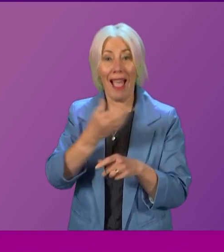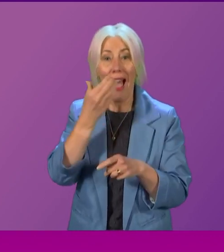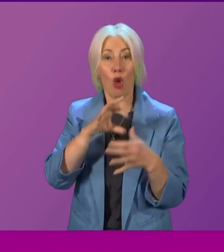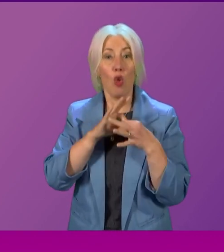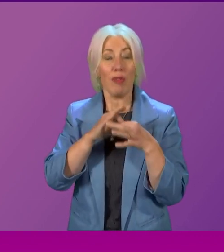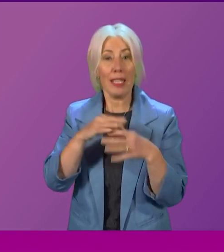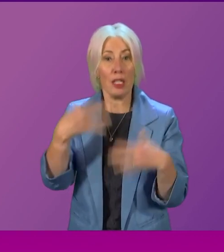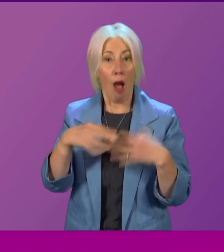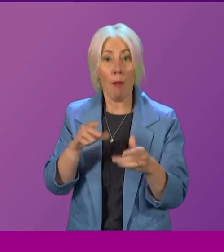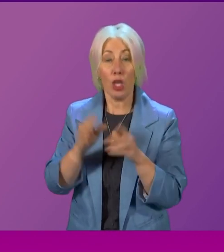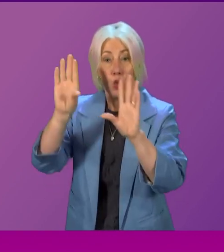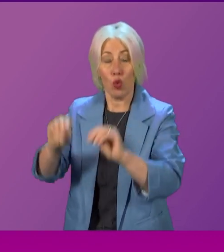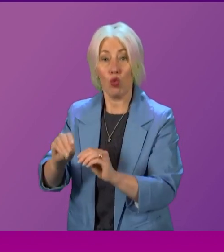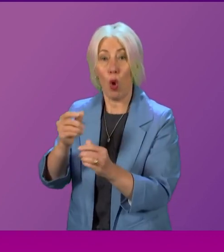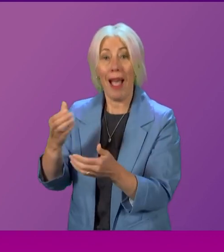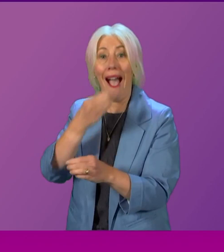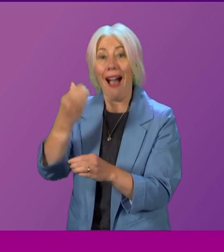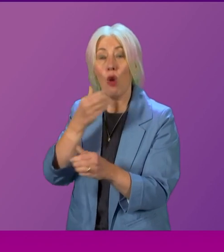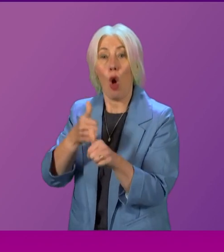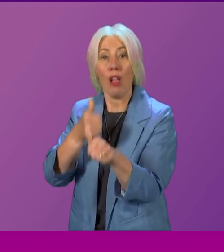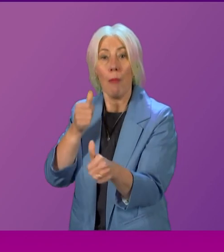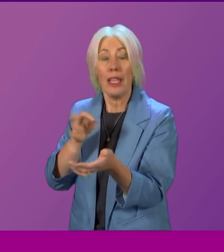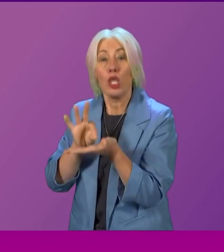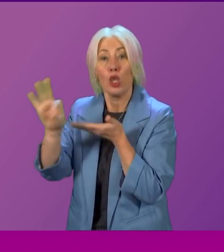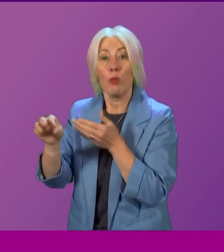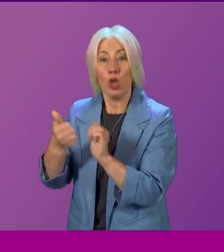We have launched a public consultation, setting out potential restrictions on a variety of